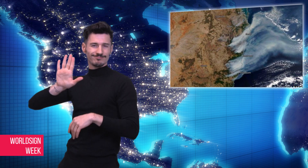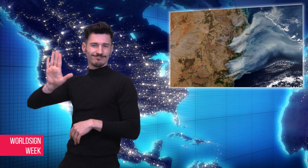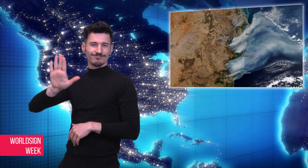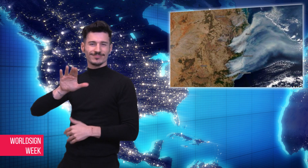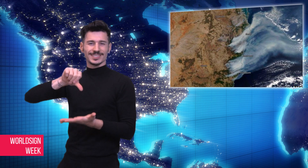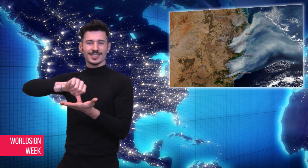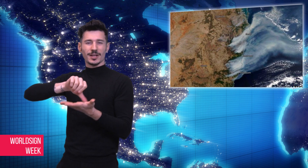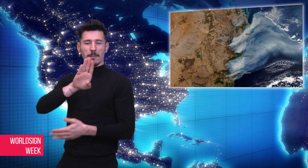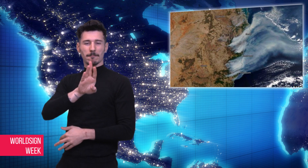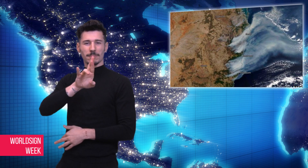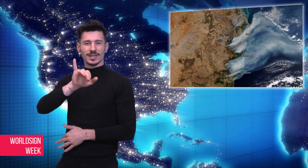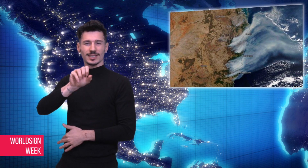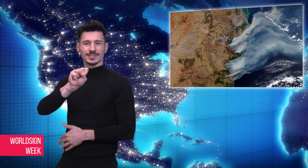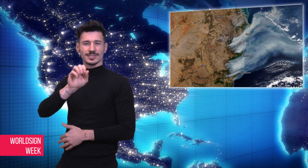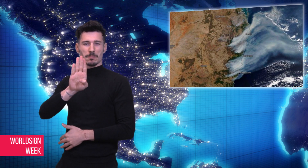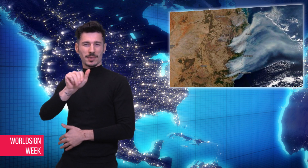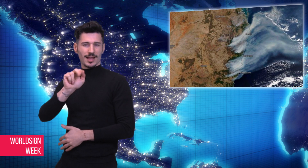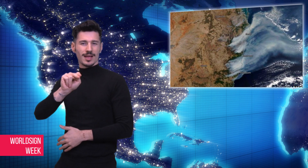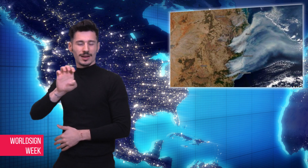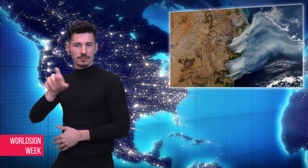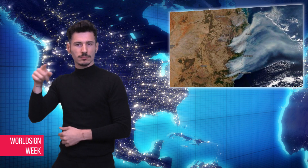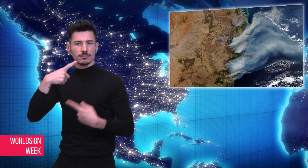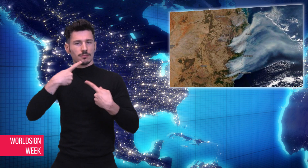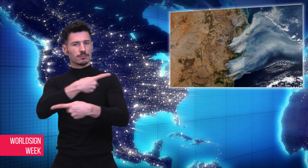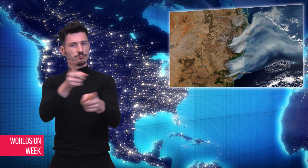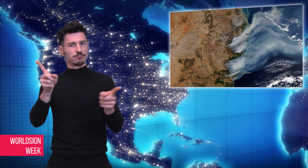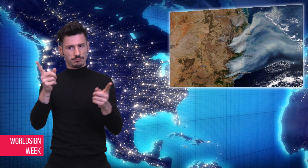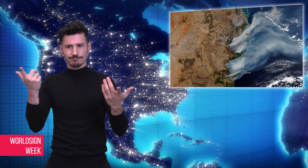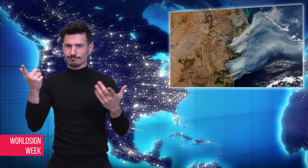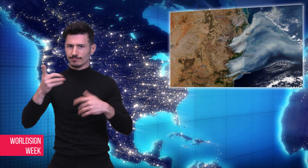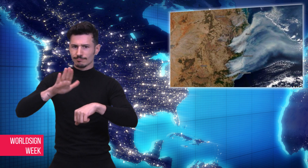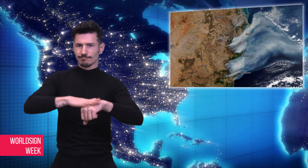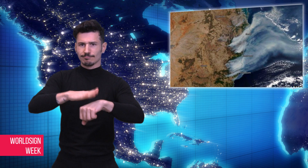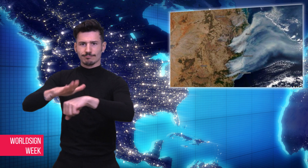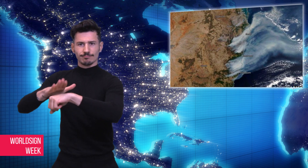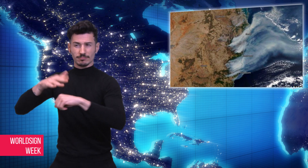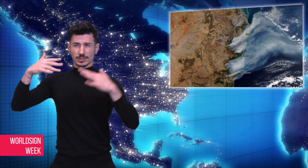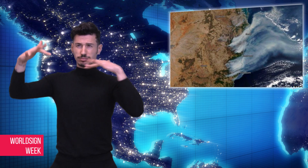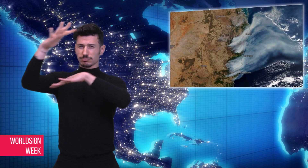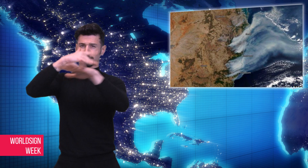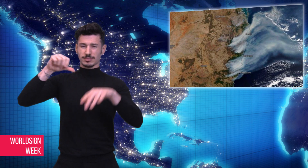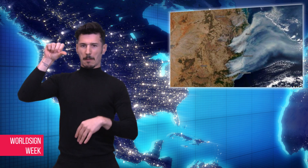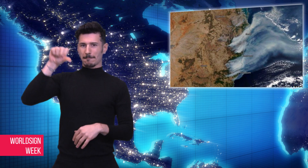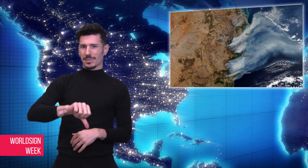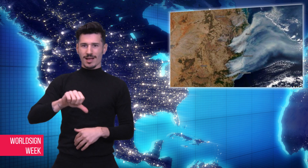prompting the authorities to warn residents not to go